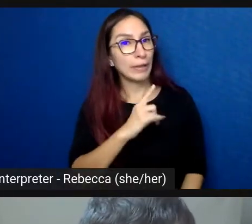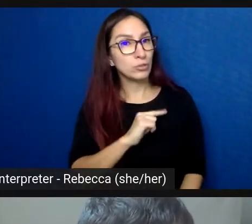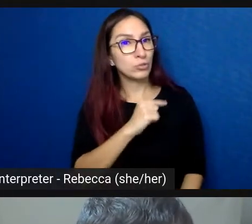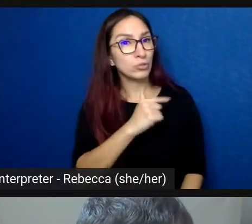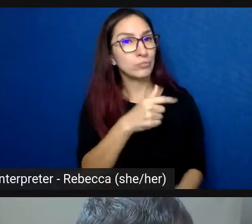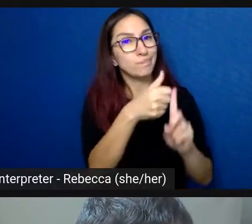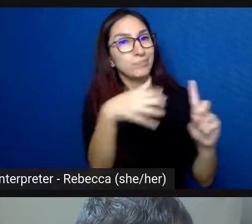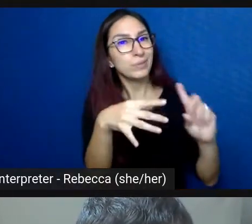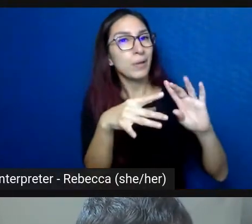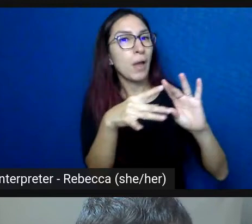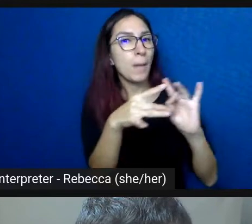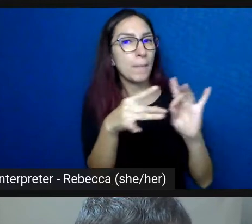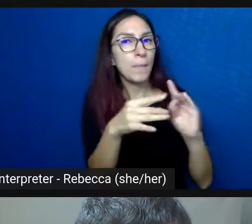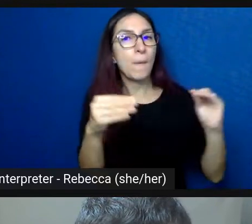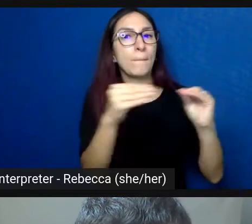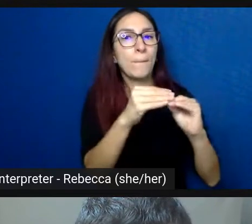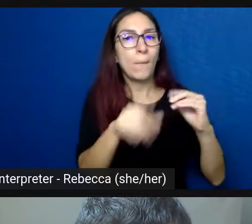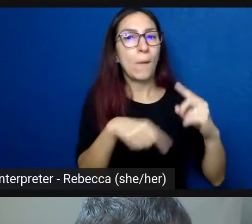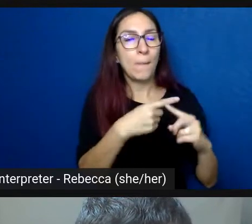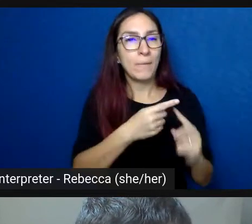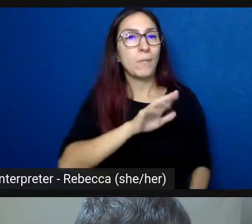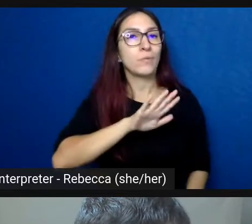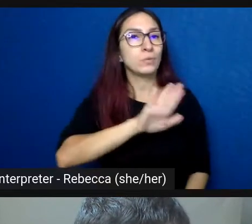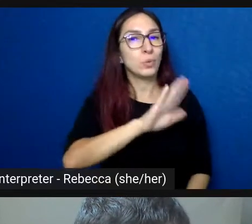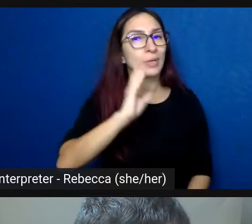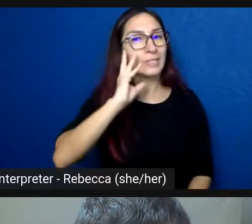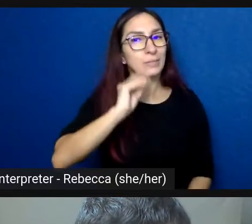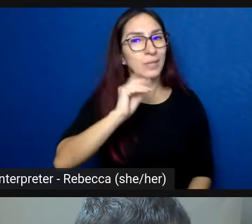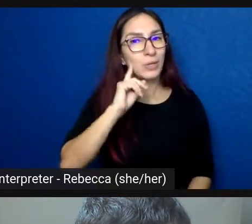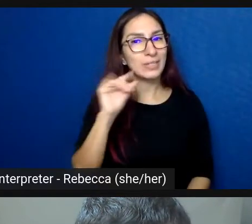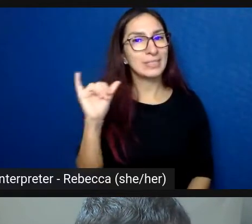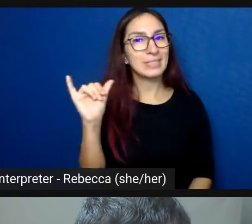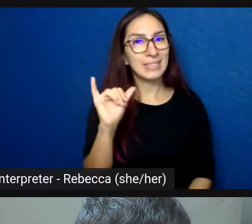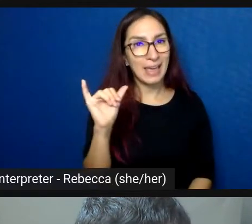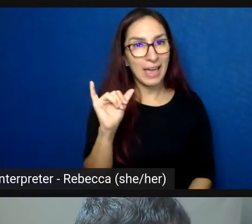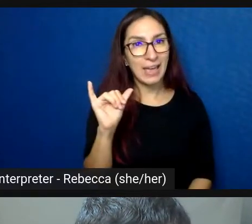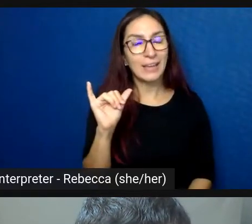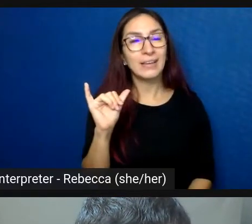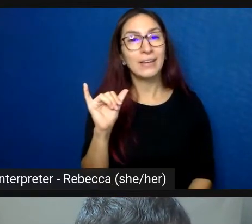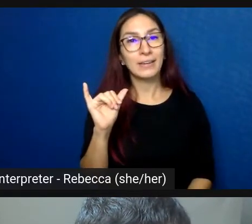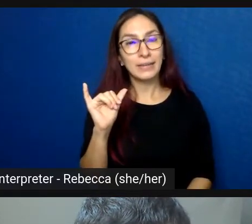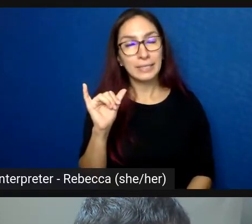about what your experience is like on Tesco?